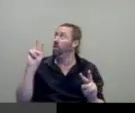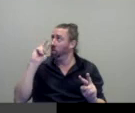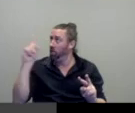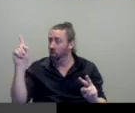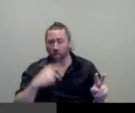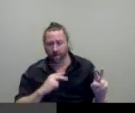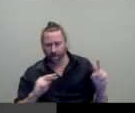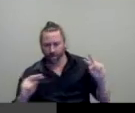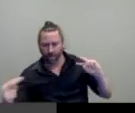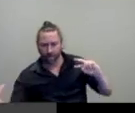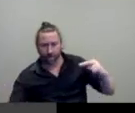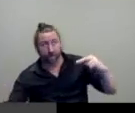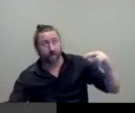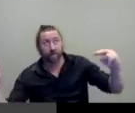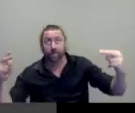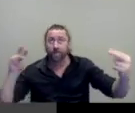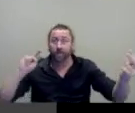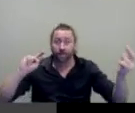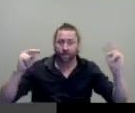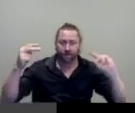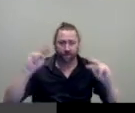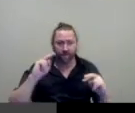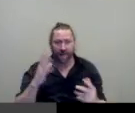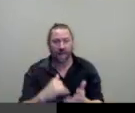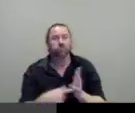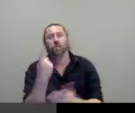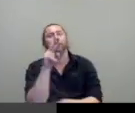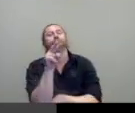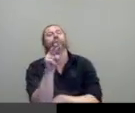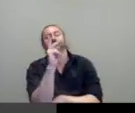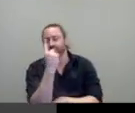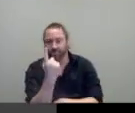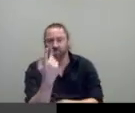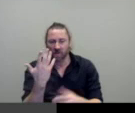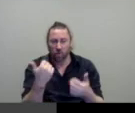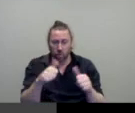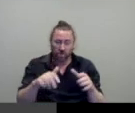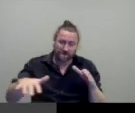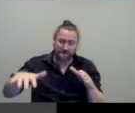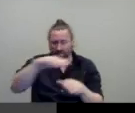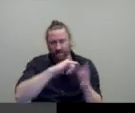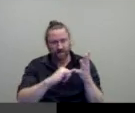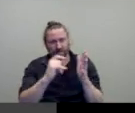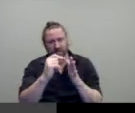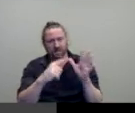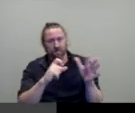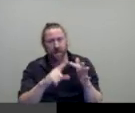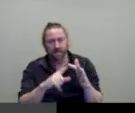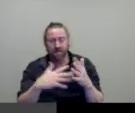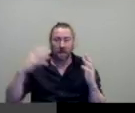move around they call attention to the gallery space and the interplay of light and shadows